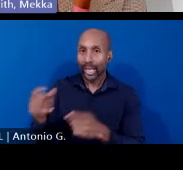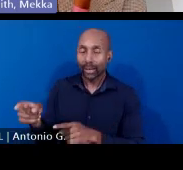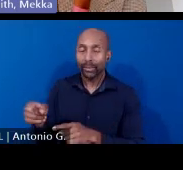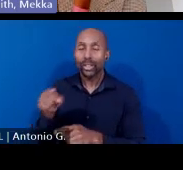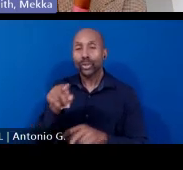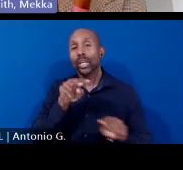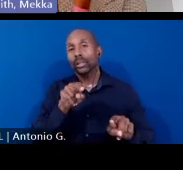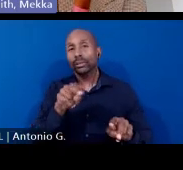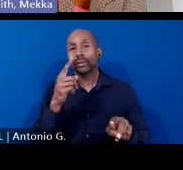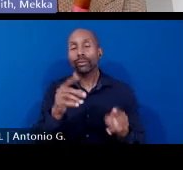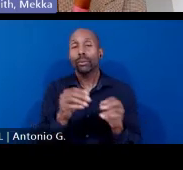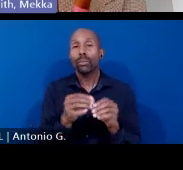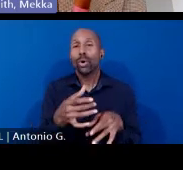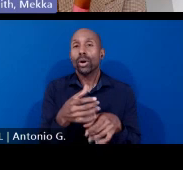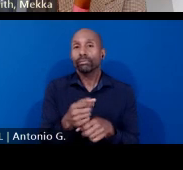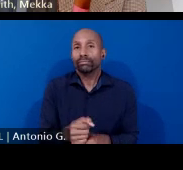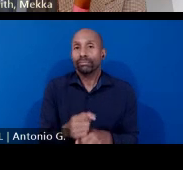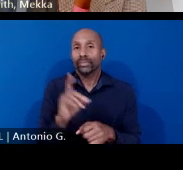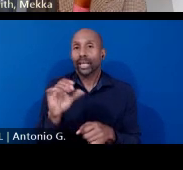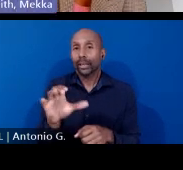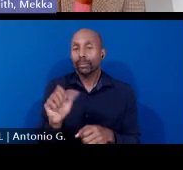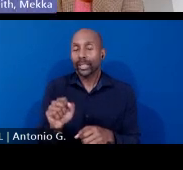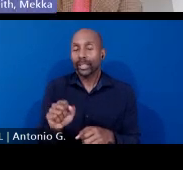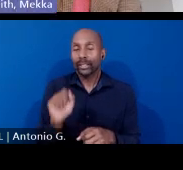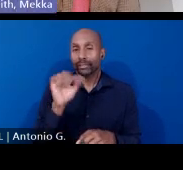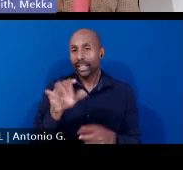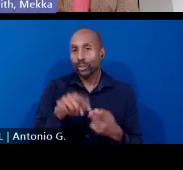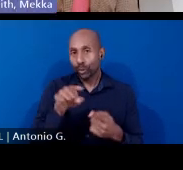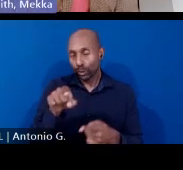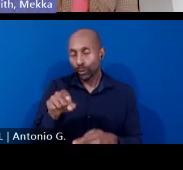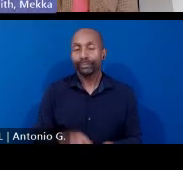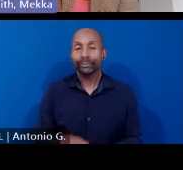documents coming year. That's our session. Thank you, everyone.